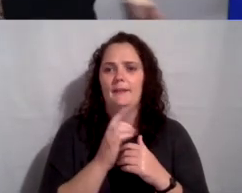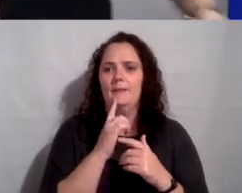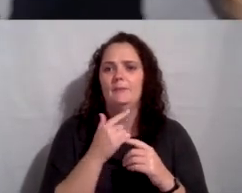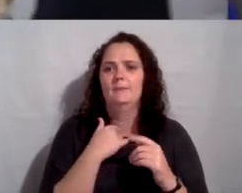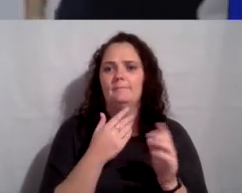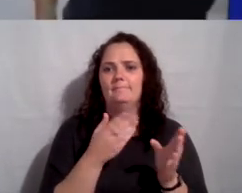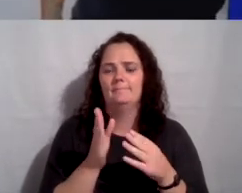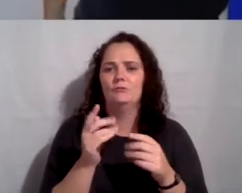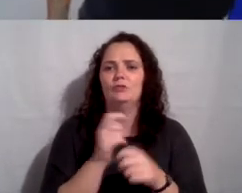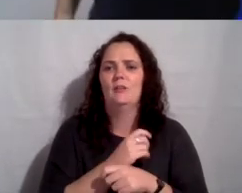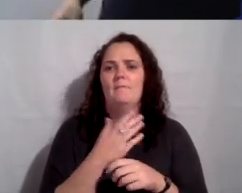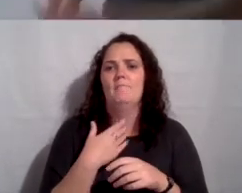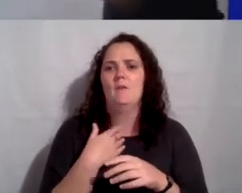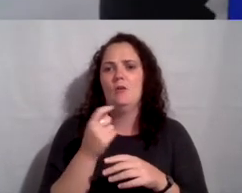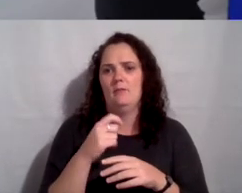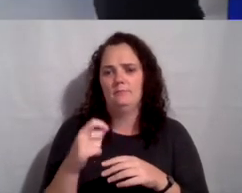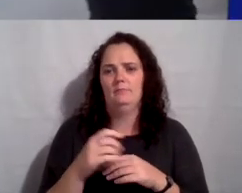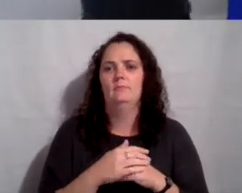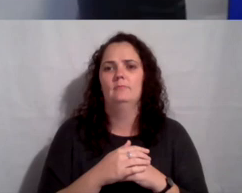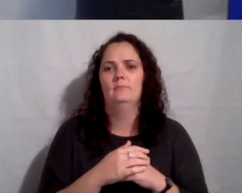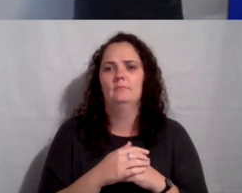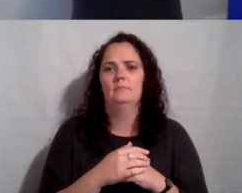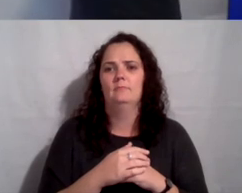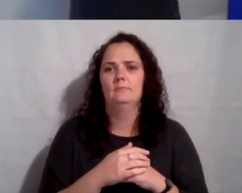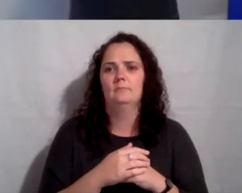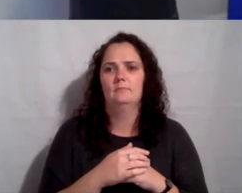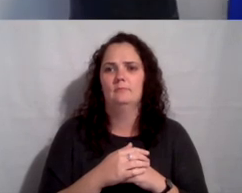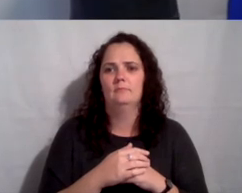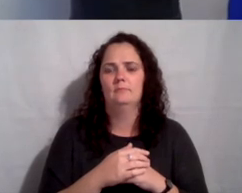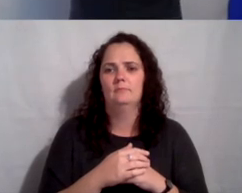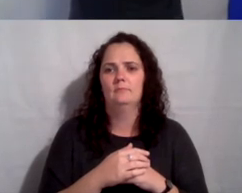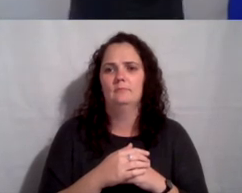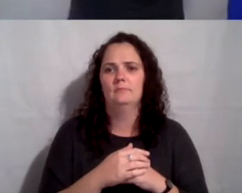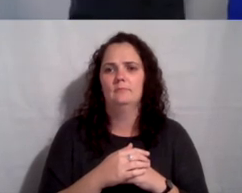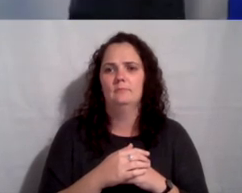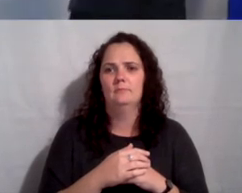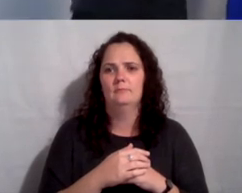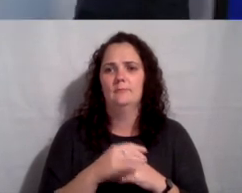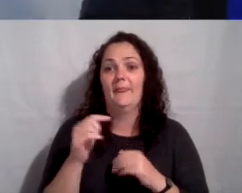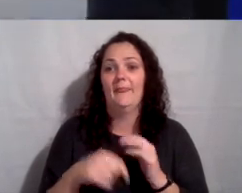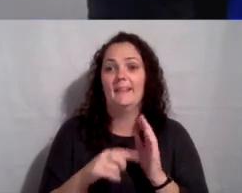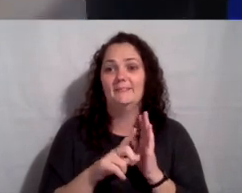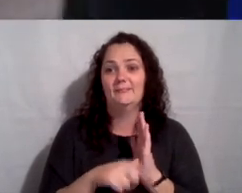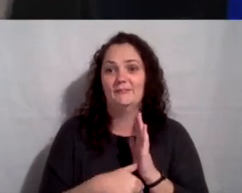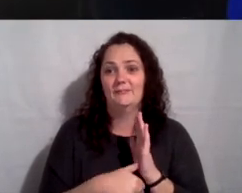charcoal and let's get set up for our next sheet of paper. And this time we're going to have Atticus and Rachel